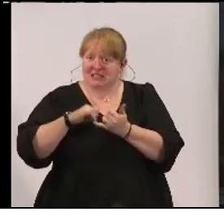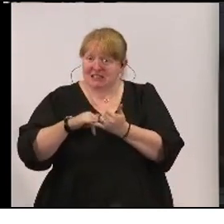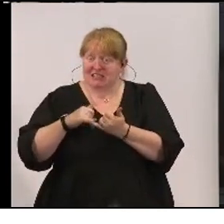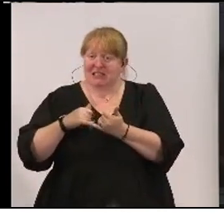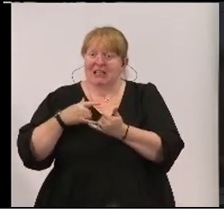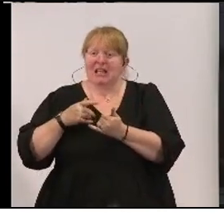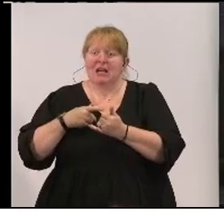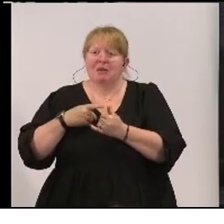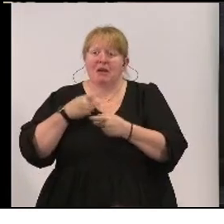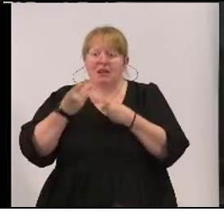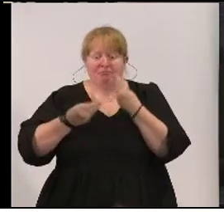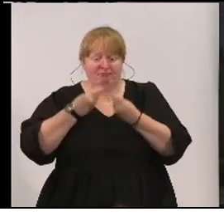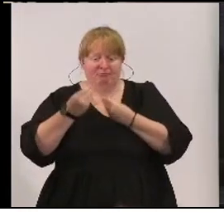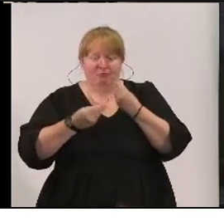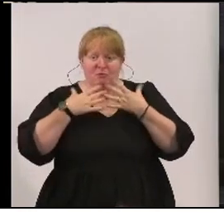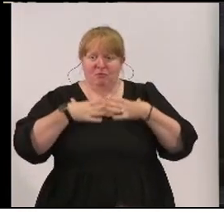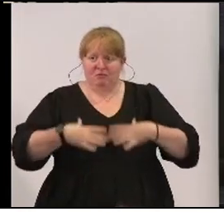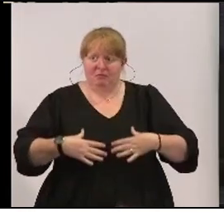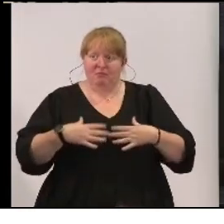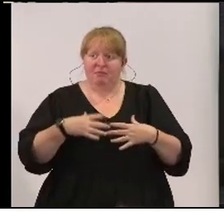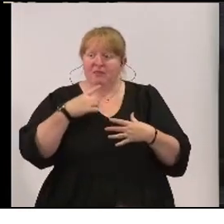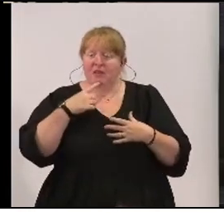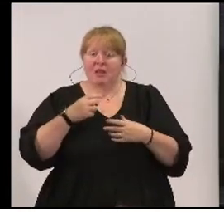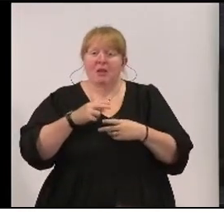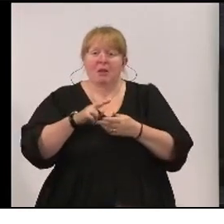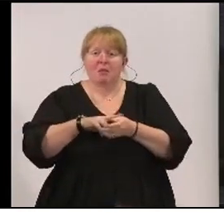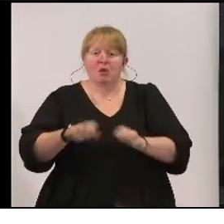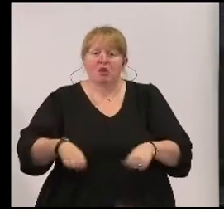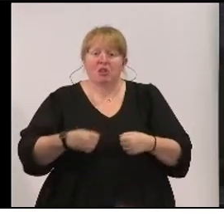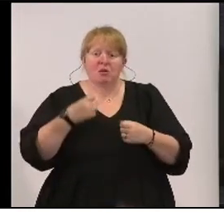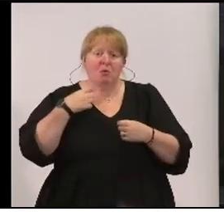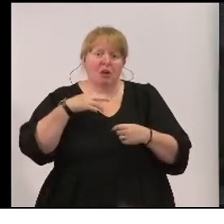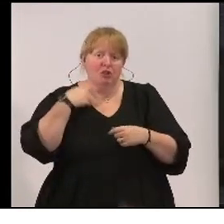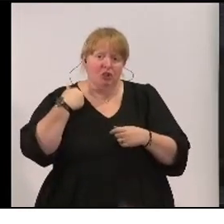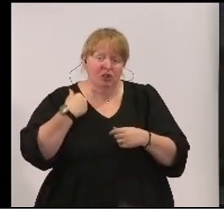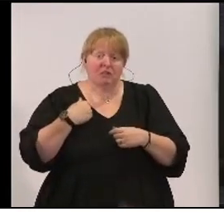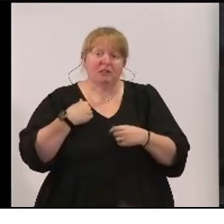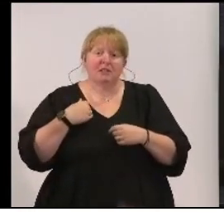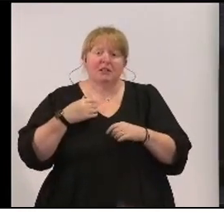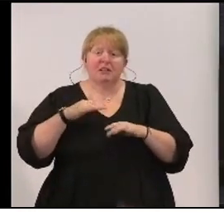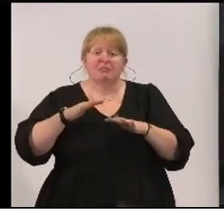My audio description would be I'm wearing blue jeans, white shirt, middle-aged, late middle-aged